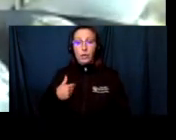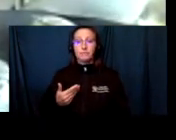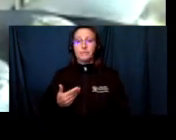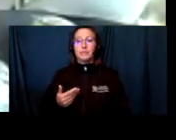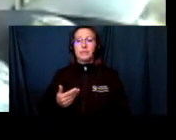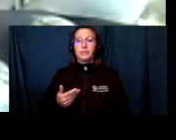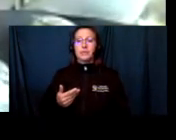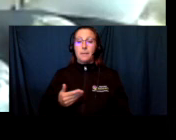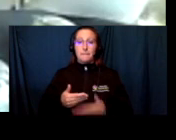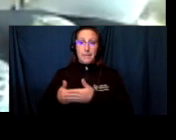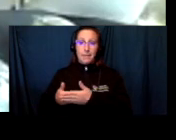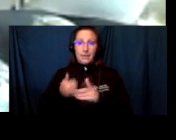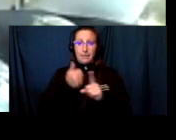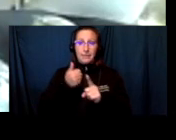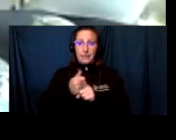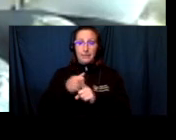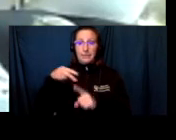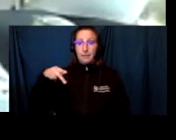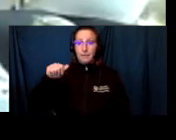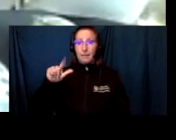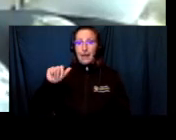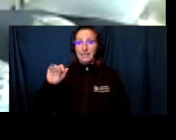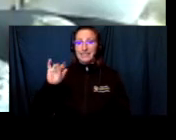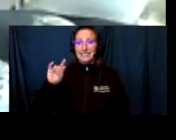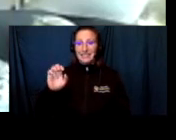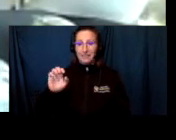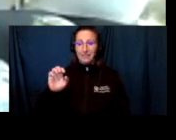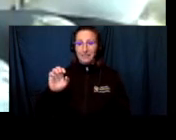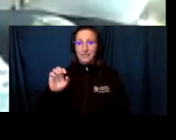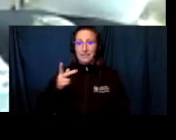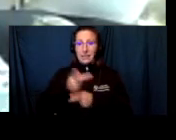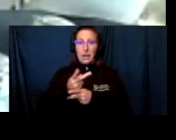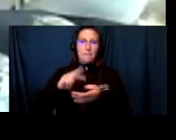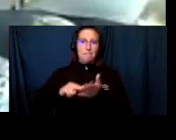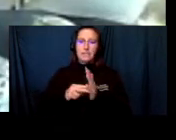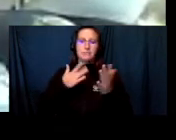care so they haven't...they're not deceased but they're too sick to be screened. They moved out of